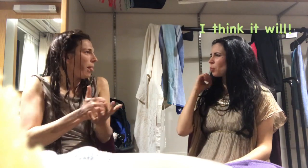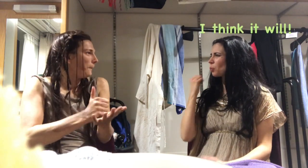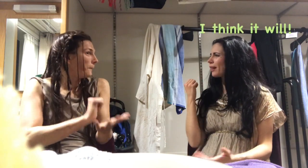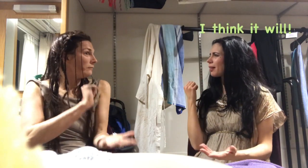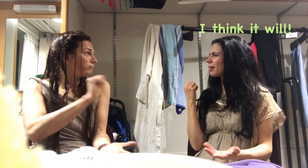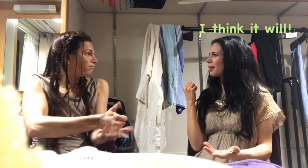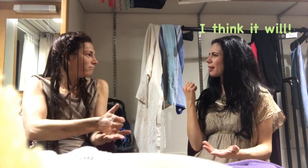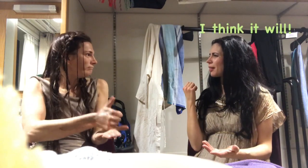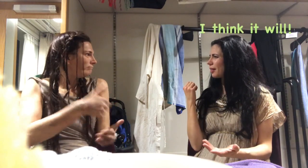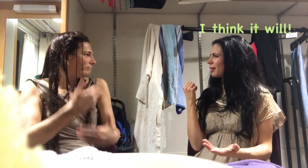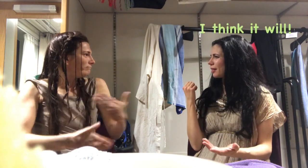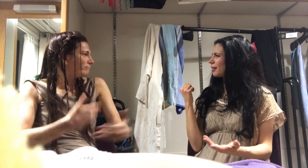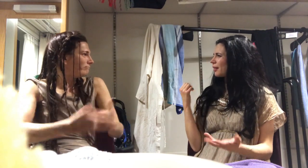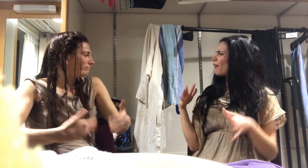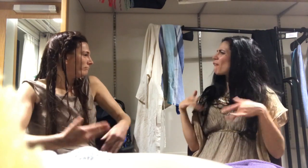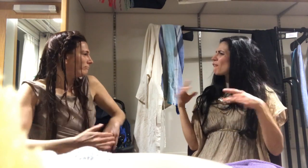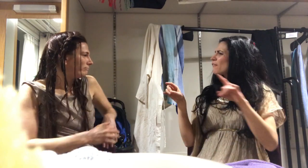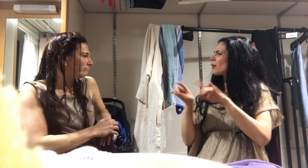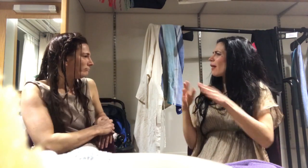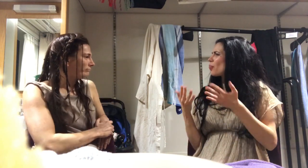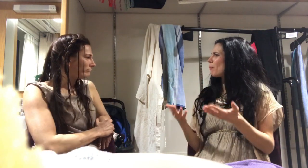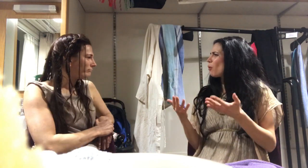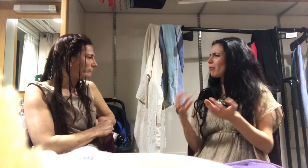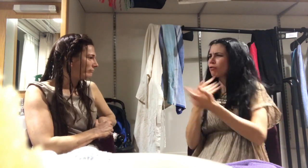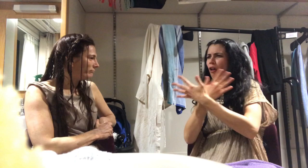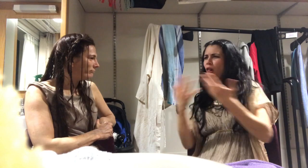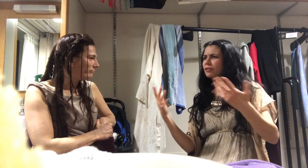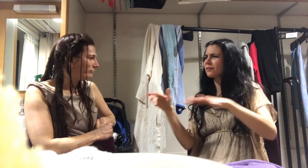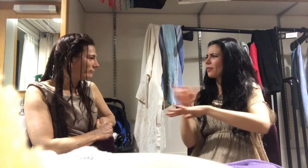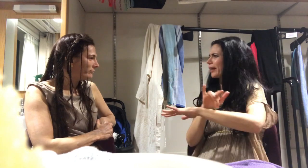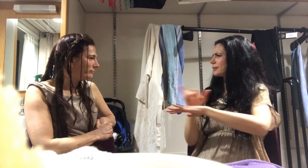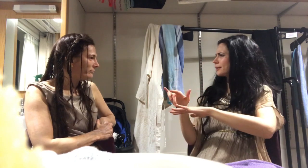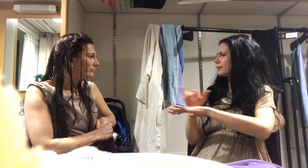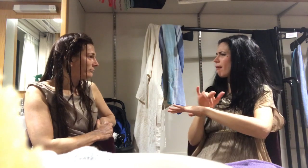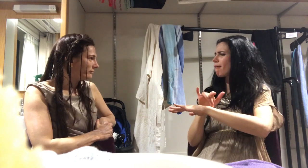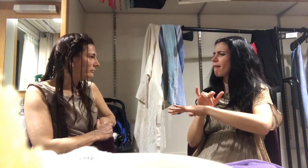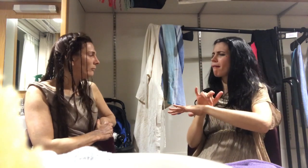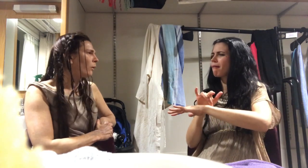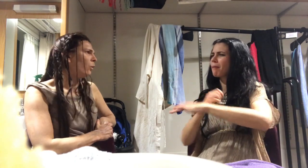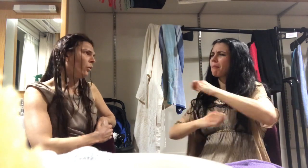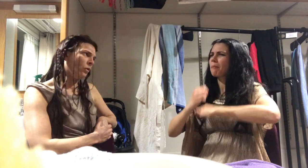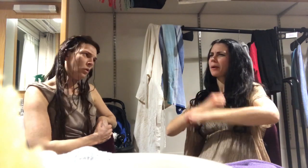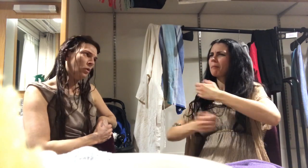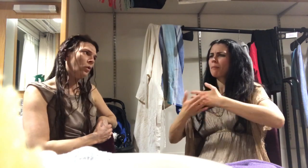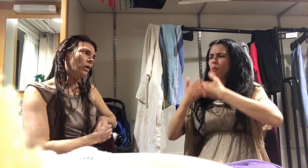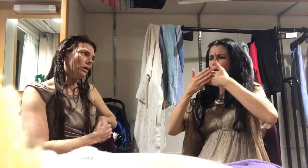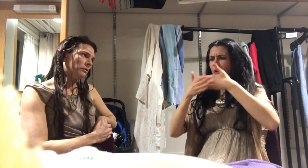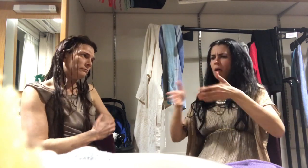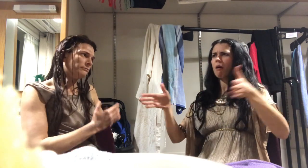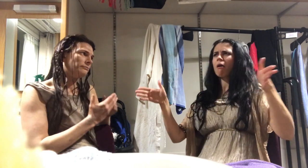Both of us have been part of that, and helped set it up! It feels like at the moment, there are more theatre companies being more open minded!